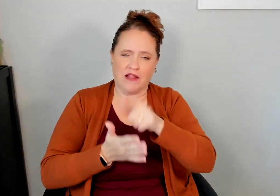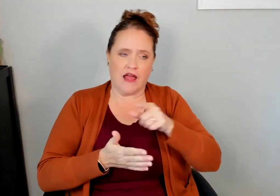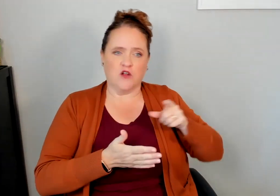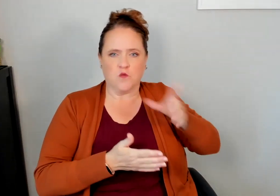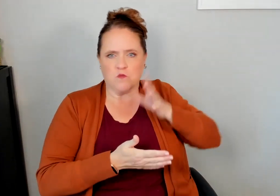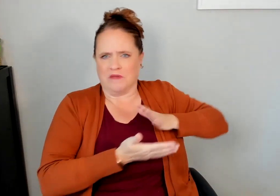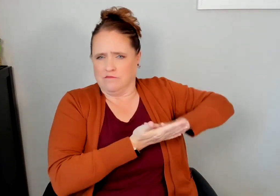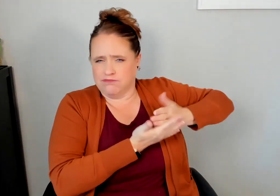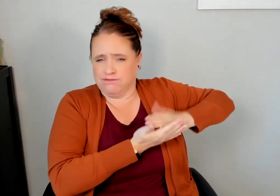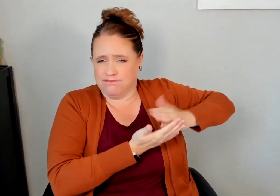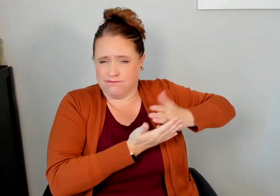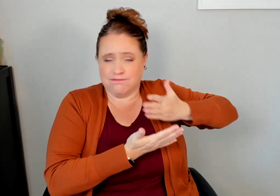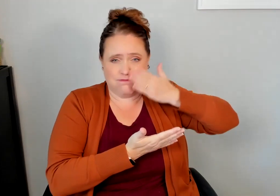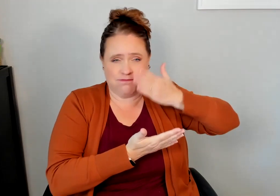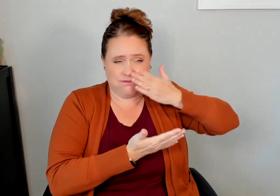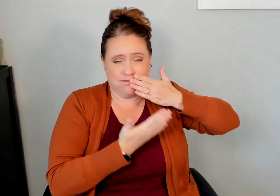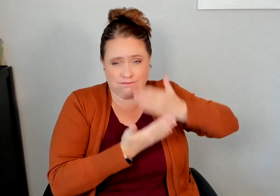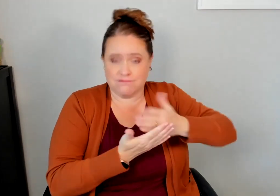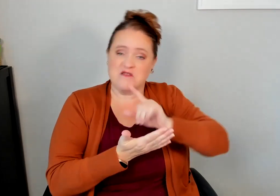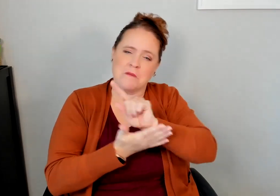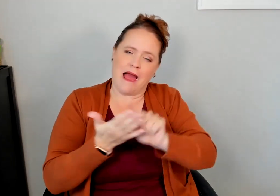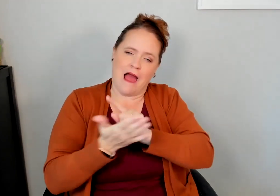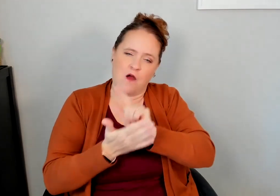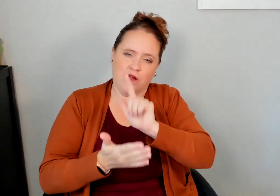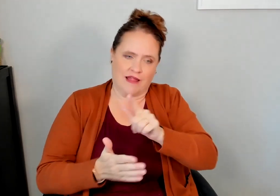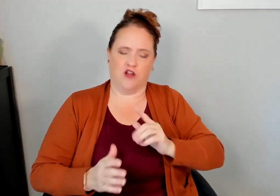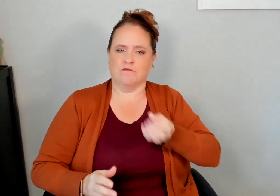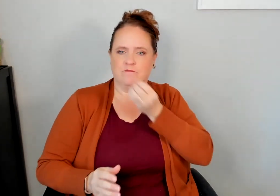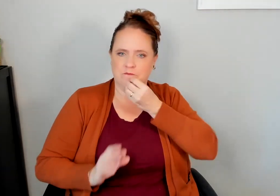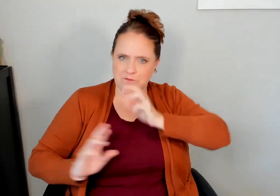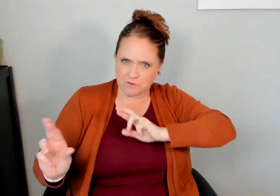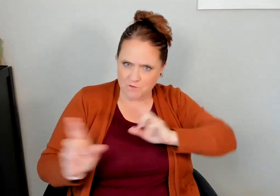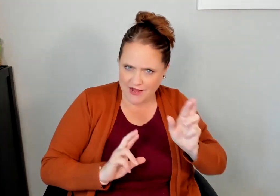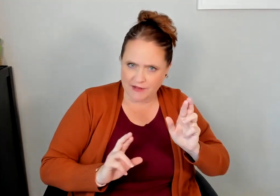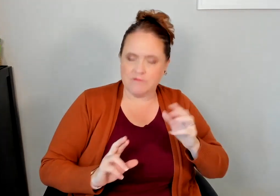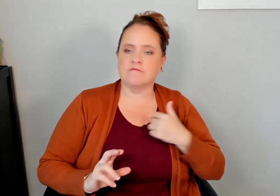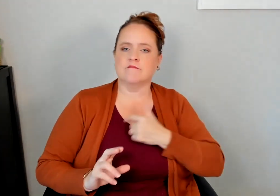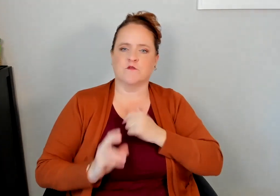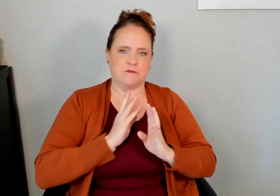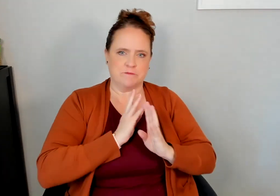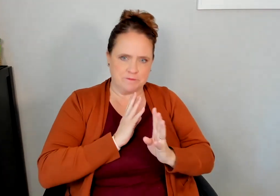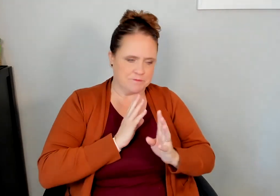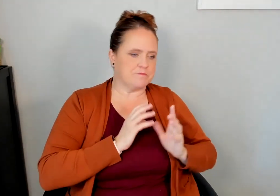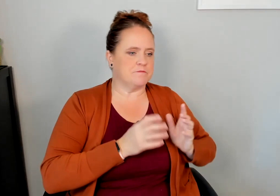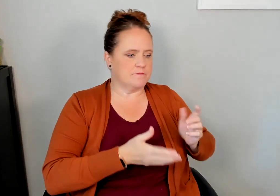about an hour after our arrival the woman had been cooking for the for that first hour we were there